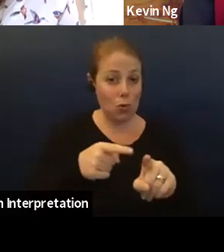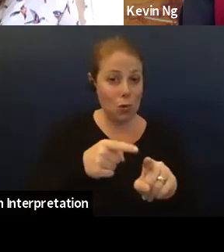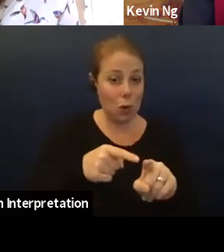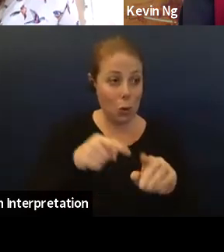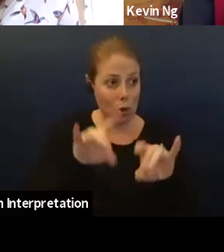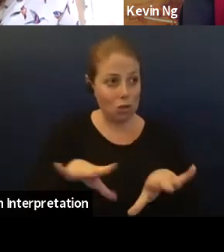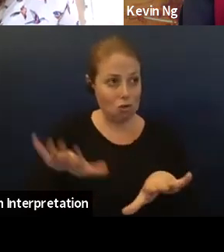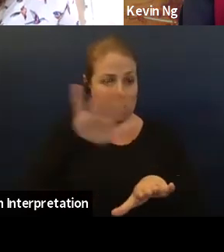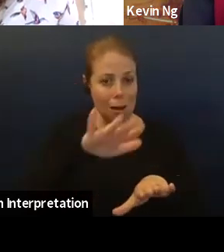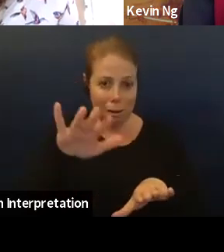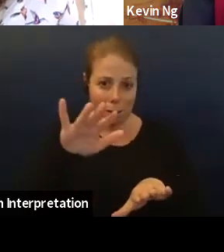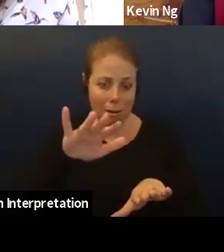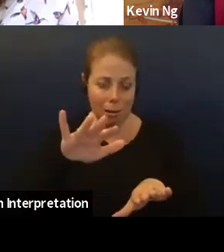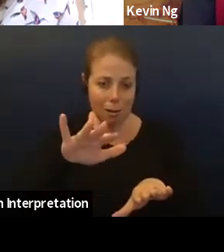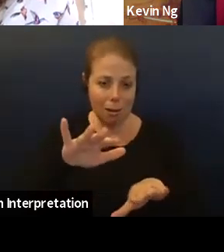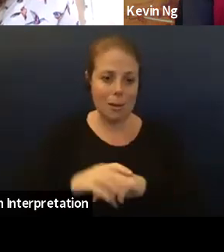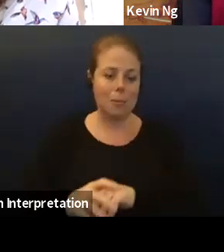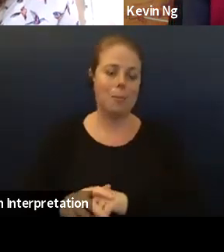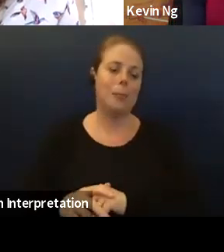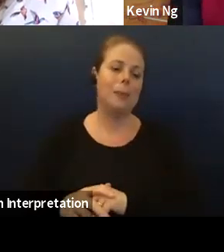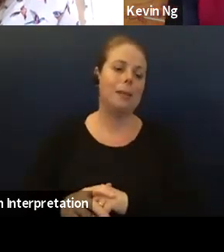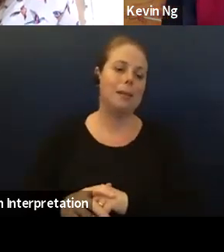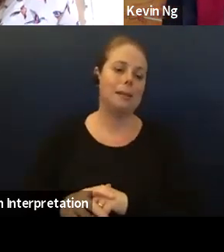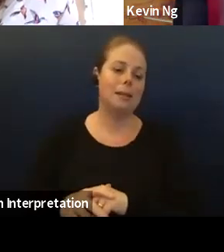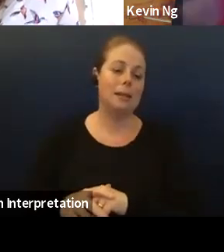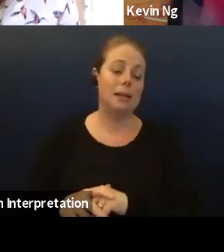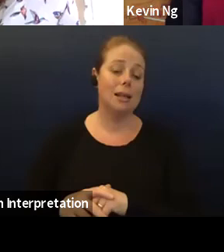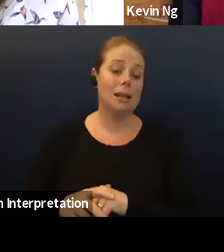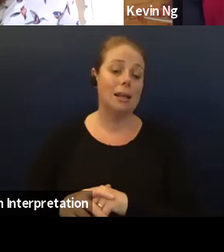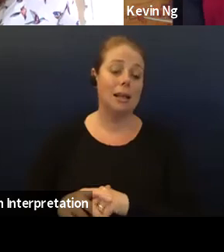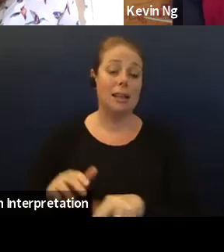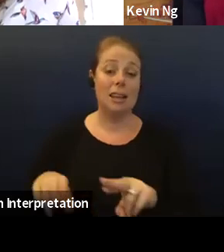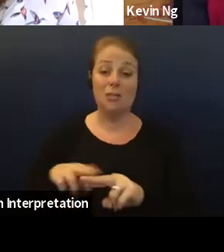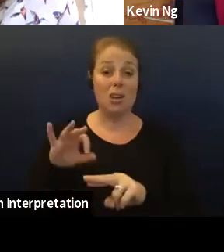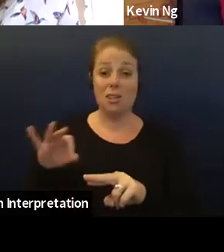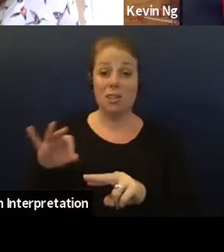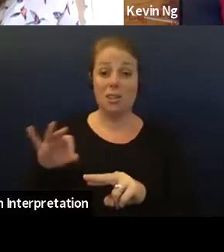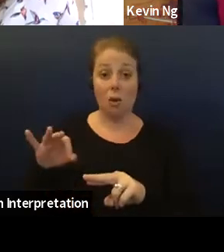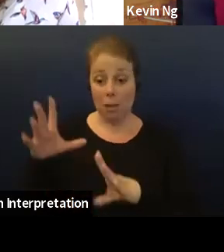would have never sadly, like entered my radar. I think that gives me more